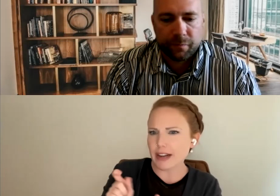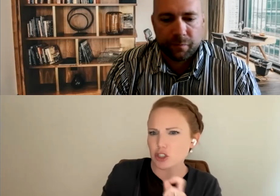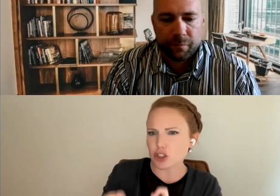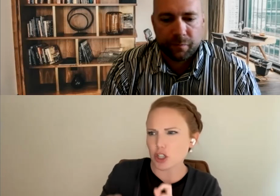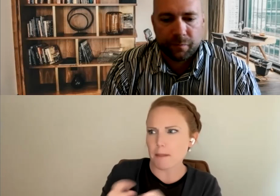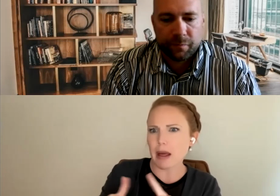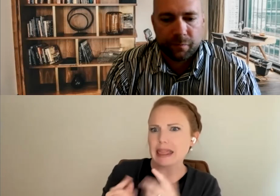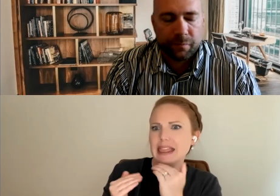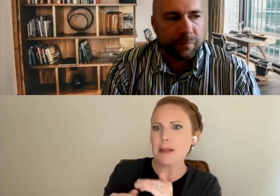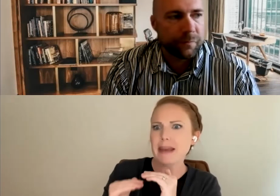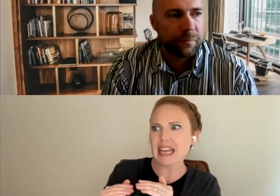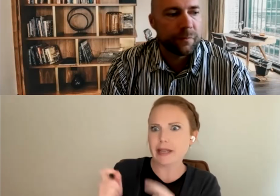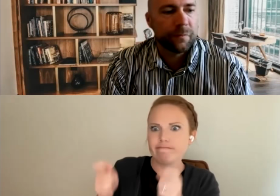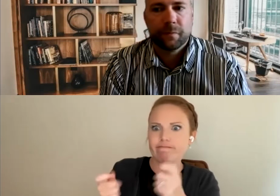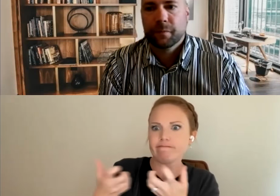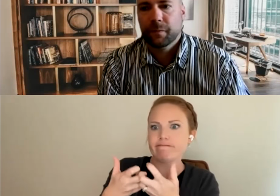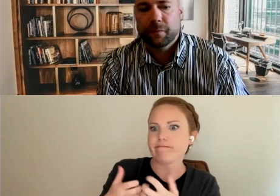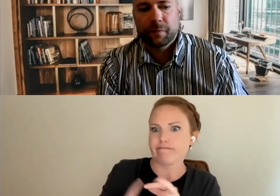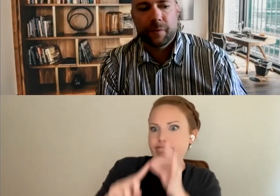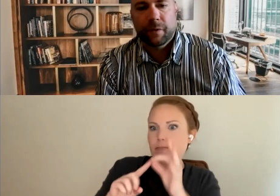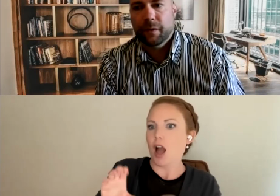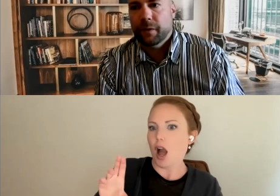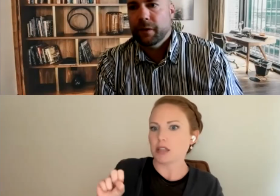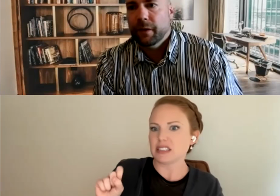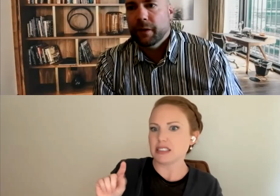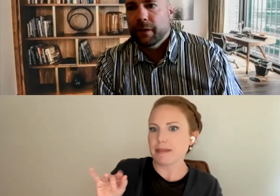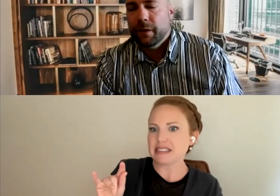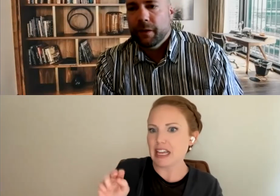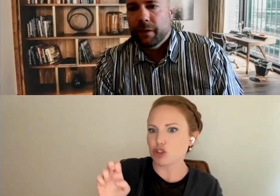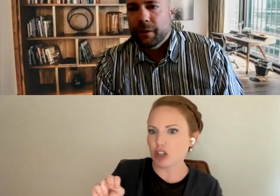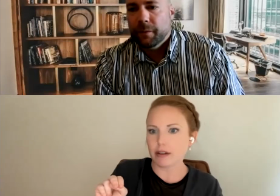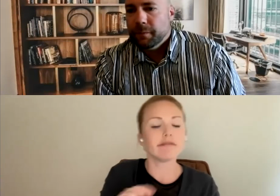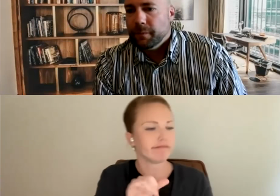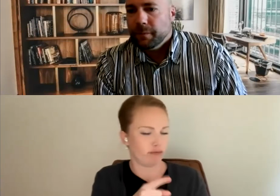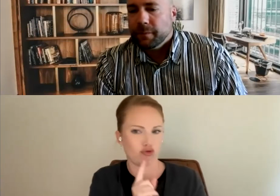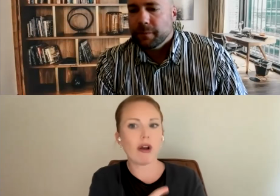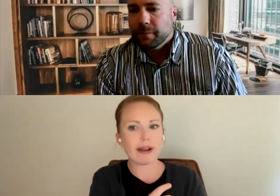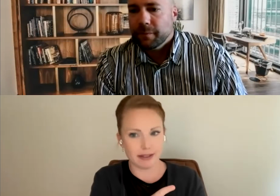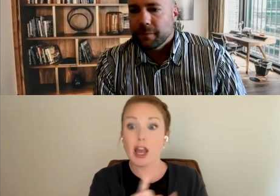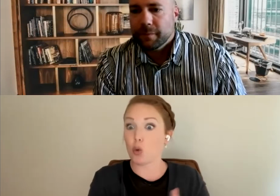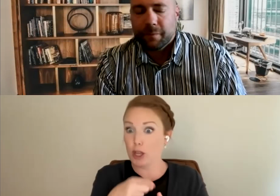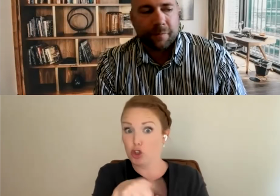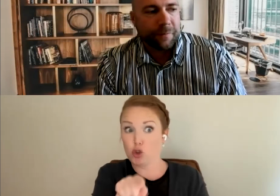customization. Yes, that is correct and even when you can customize in data discovery tools,